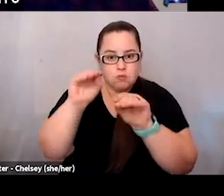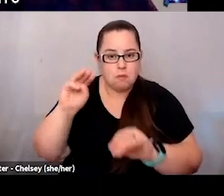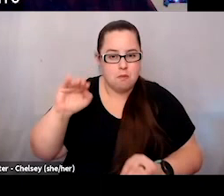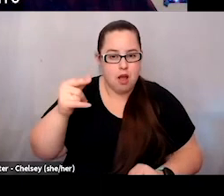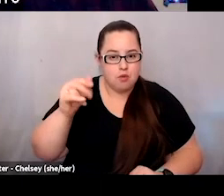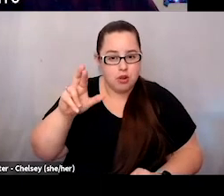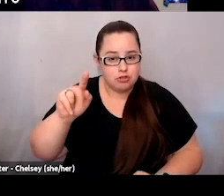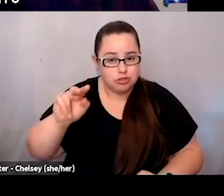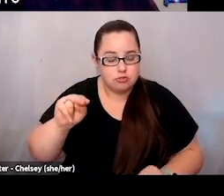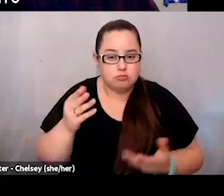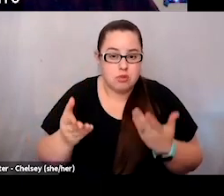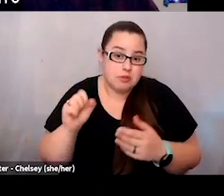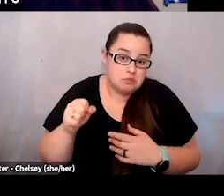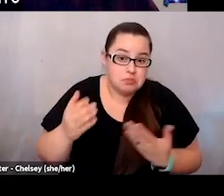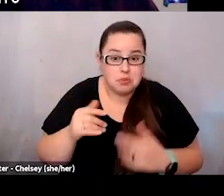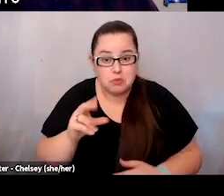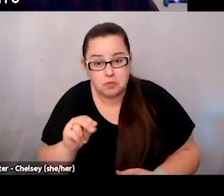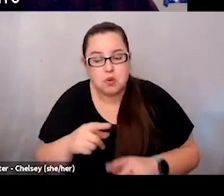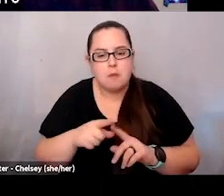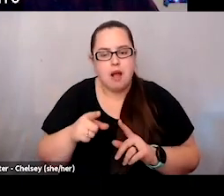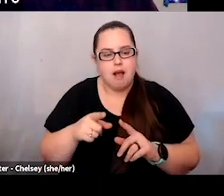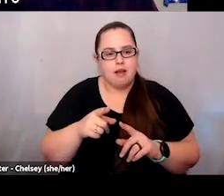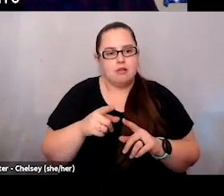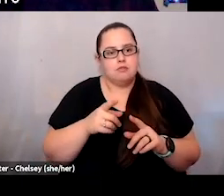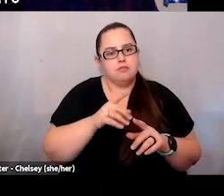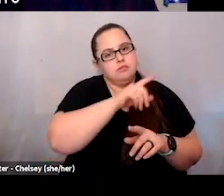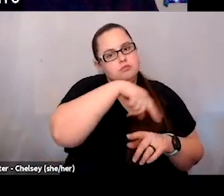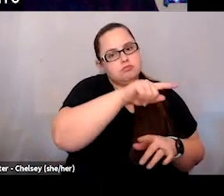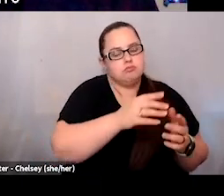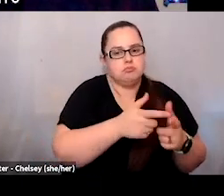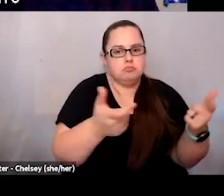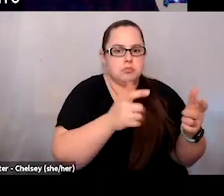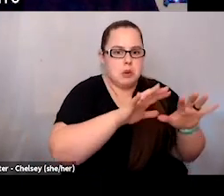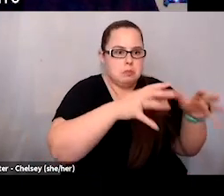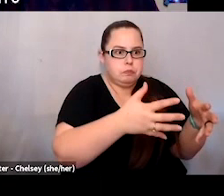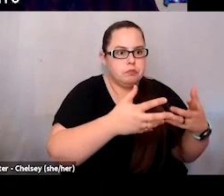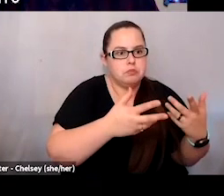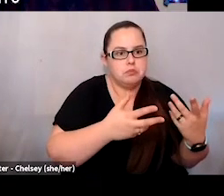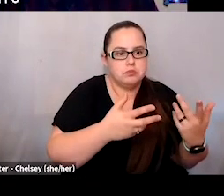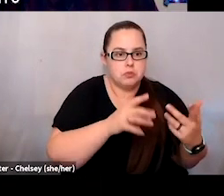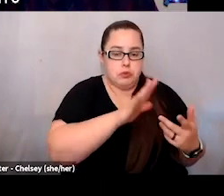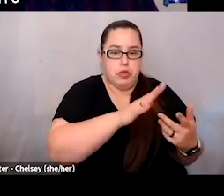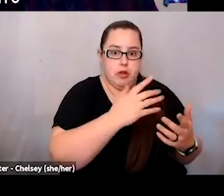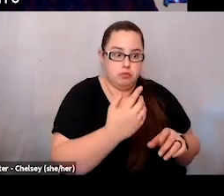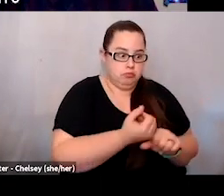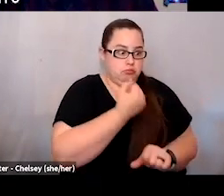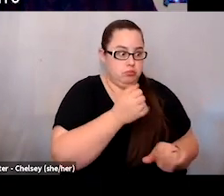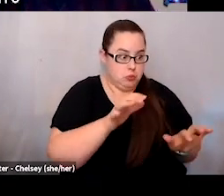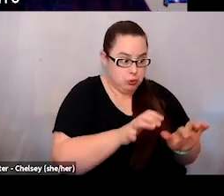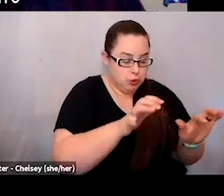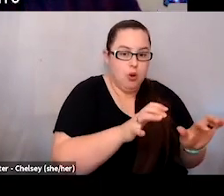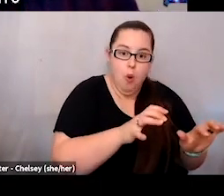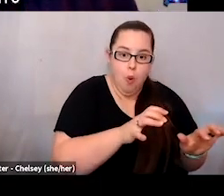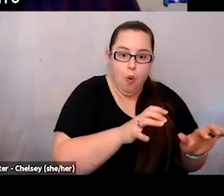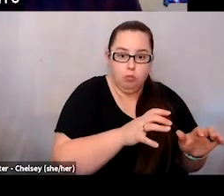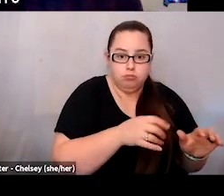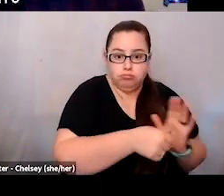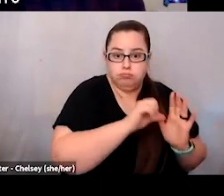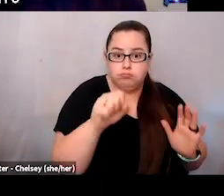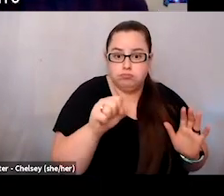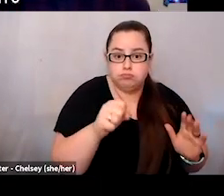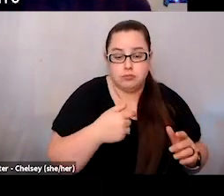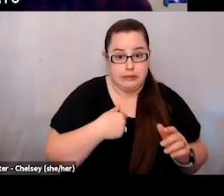of their accomplishments. And the ones that are most impressive to me are the ones that